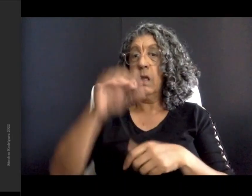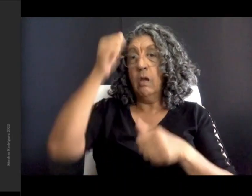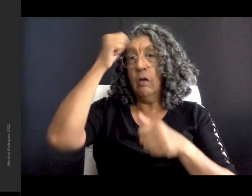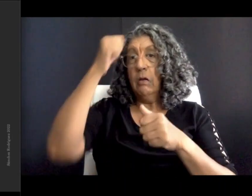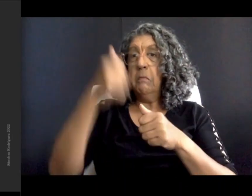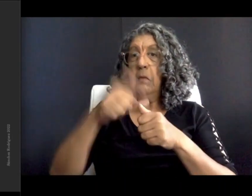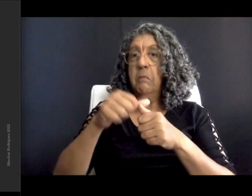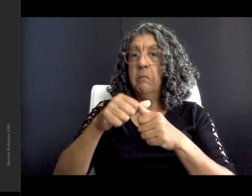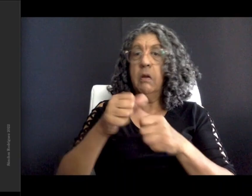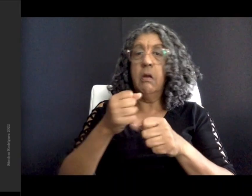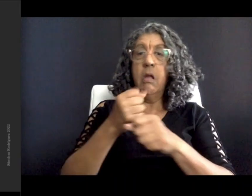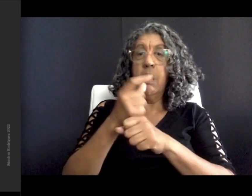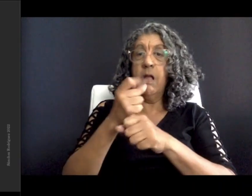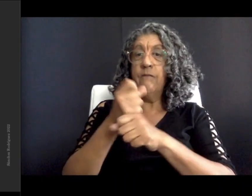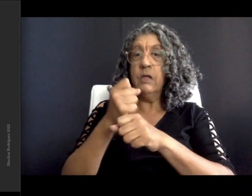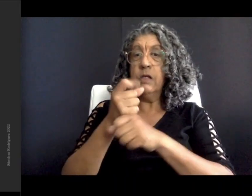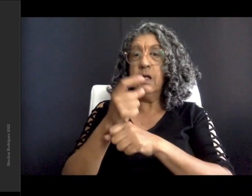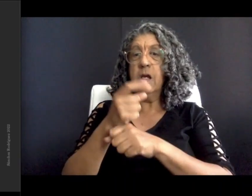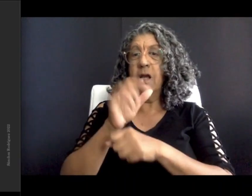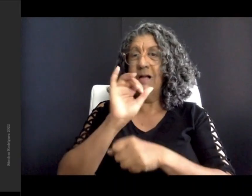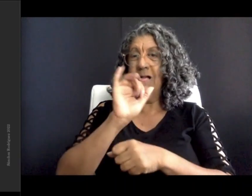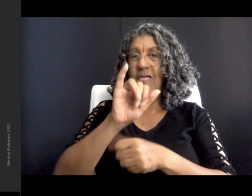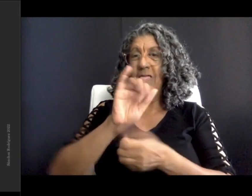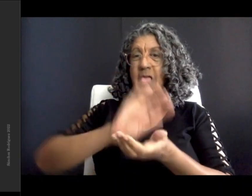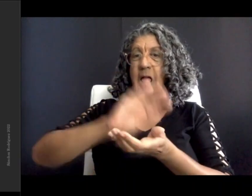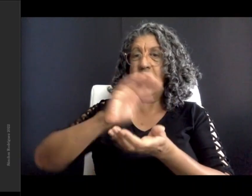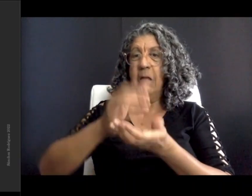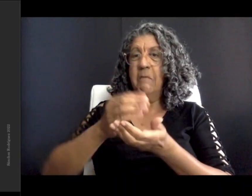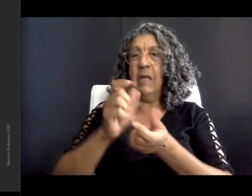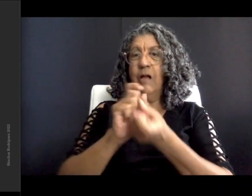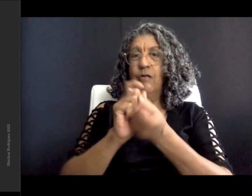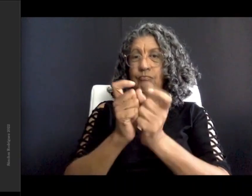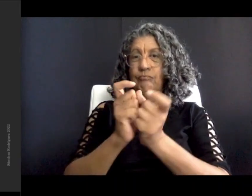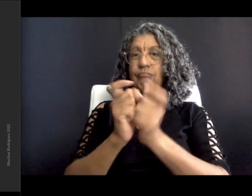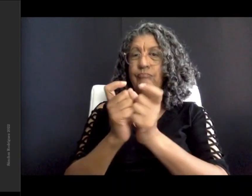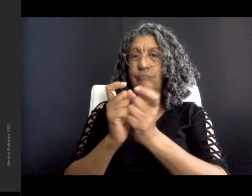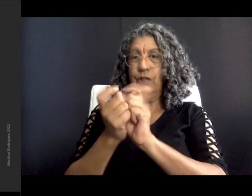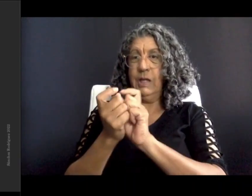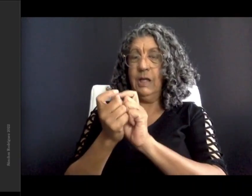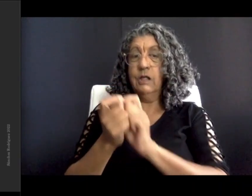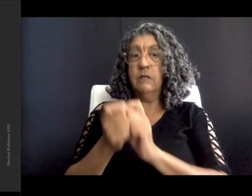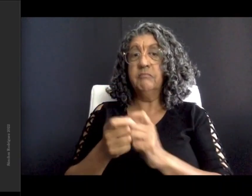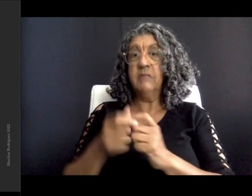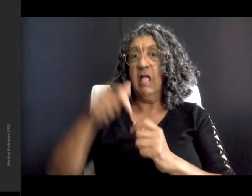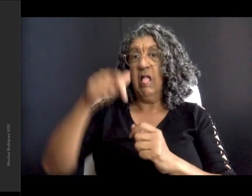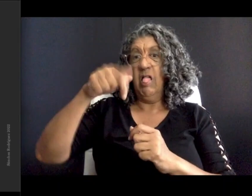Remember every year that amount will change. This year